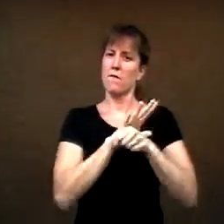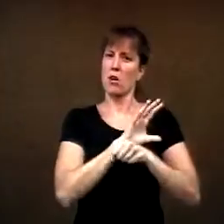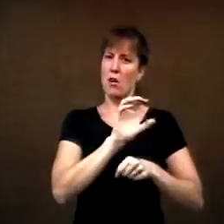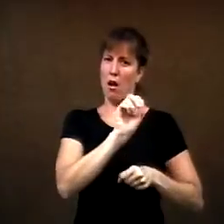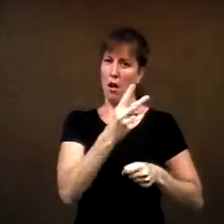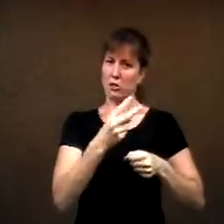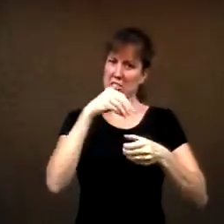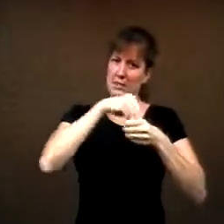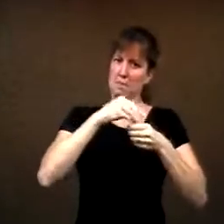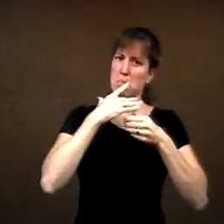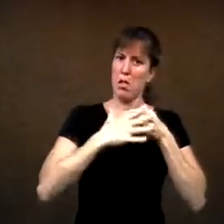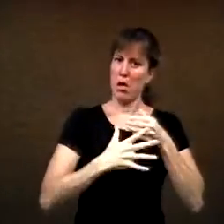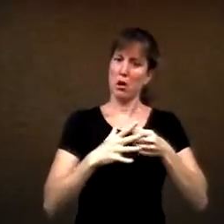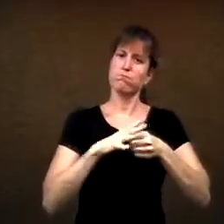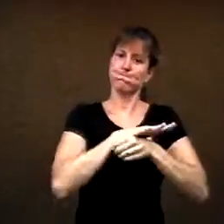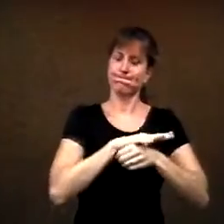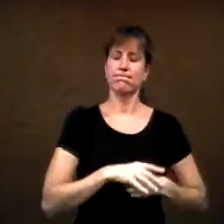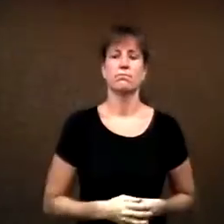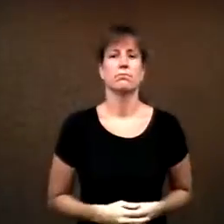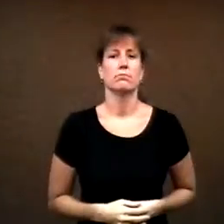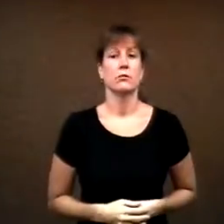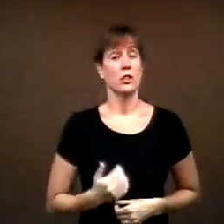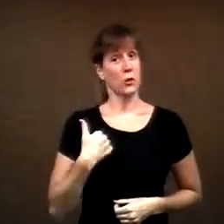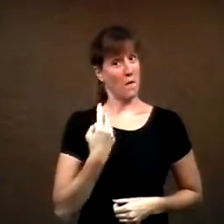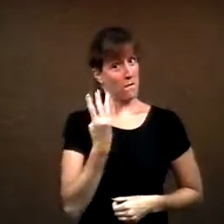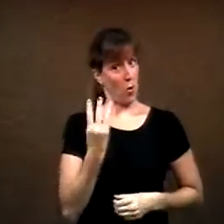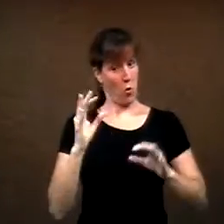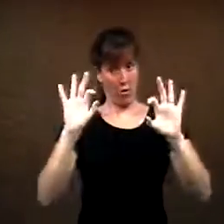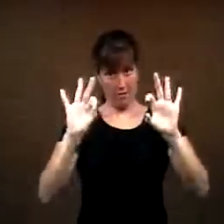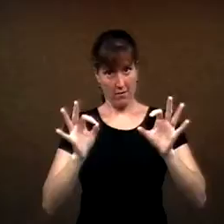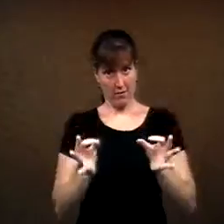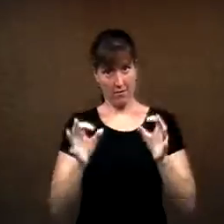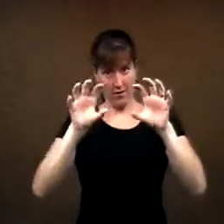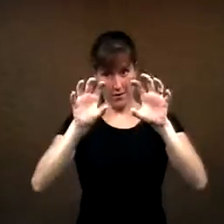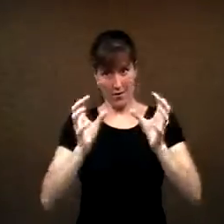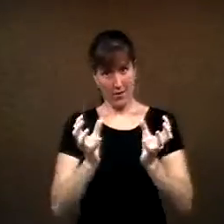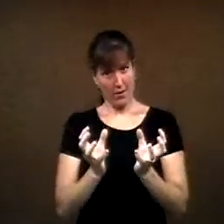So, we've got four chambers that work together, to push blood, in a very specific fashion.